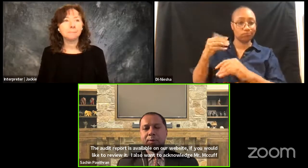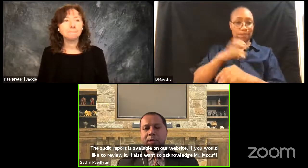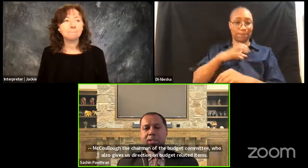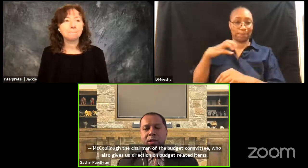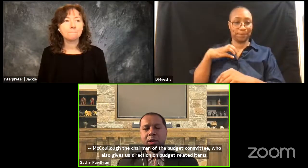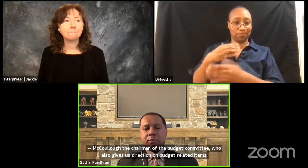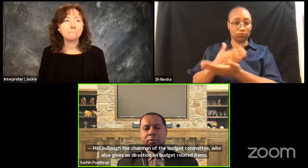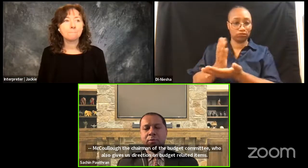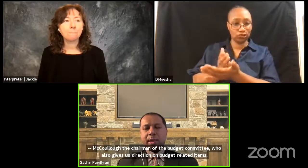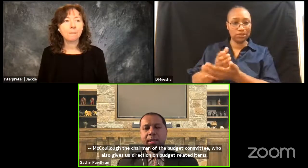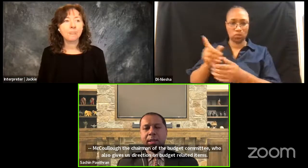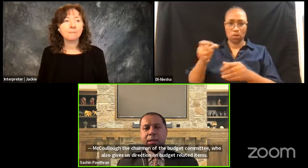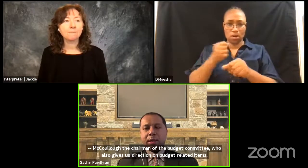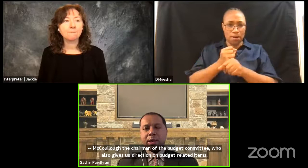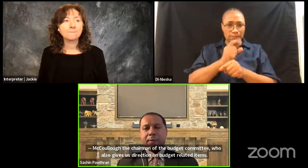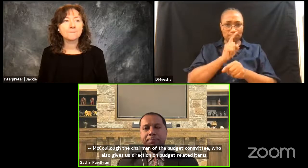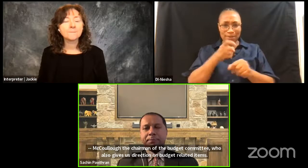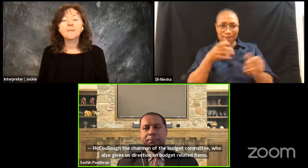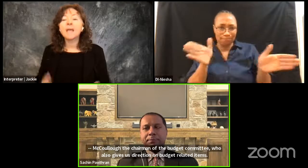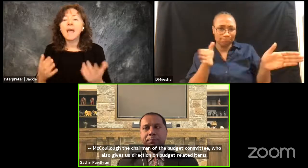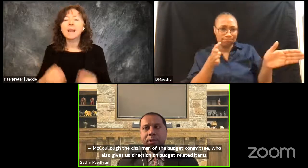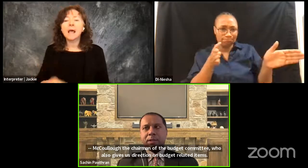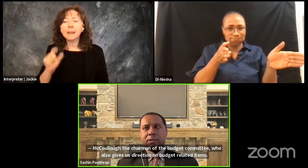I want to touch on rulemaking.